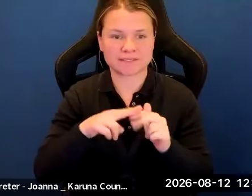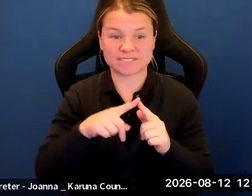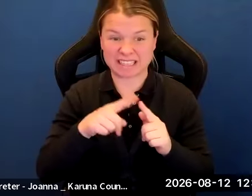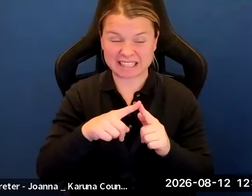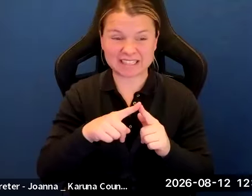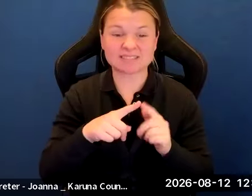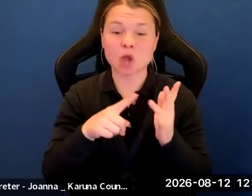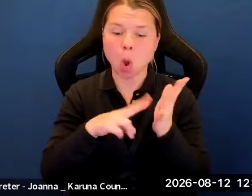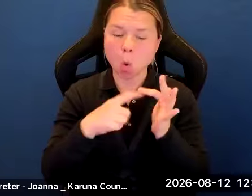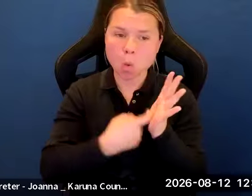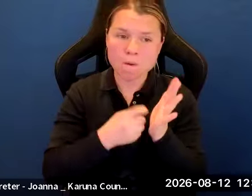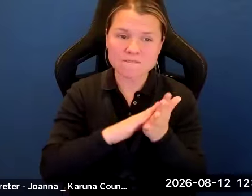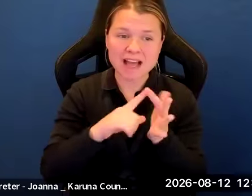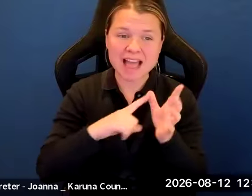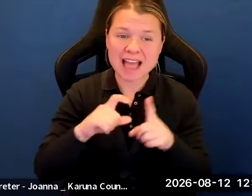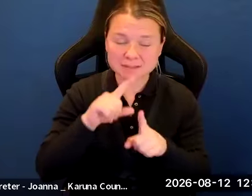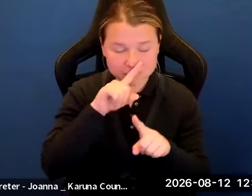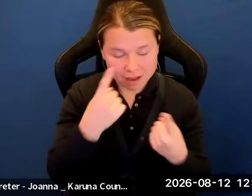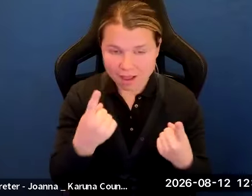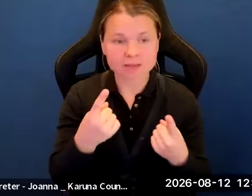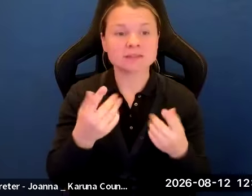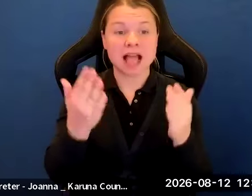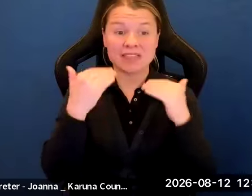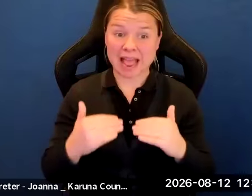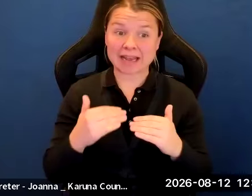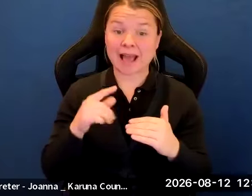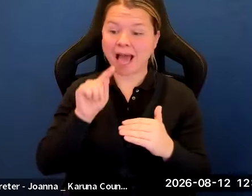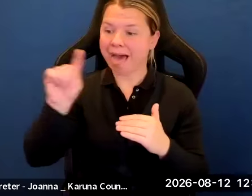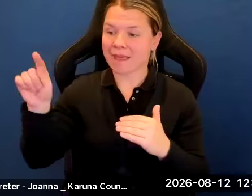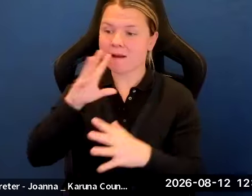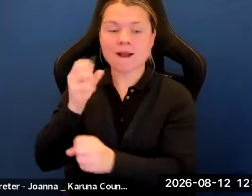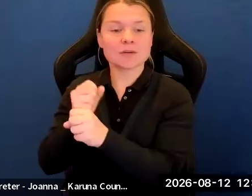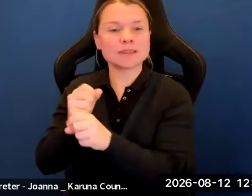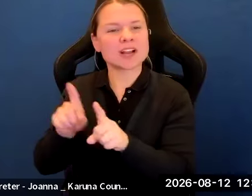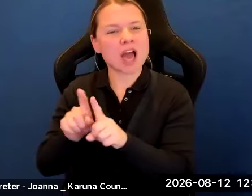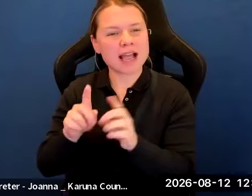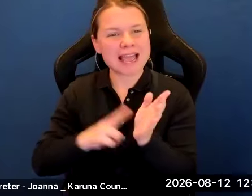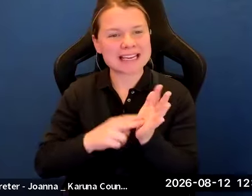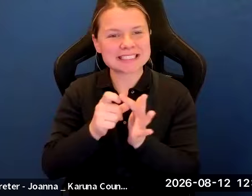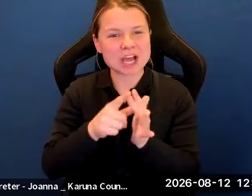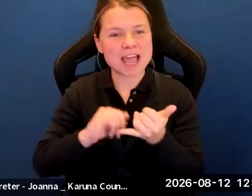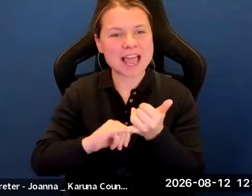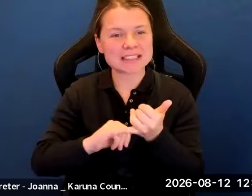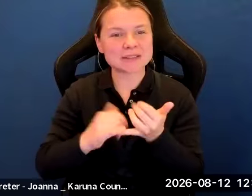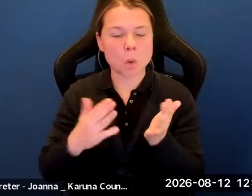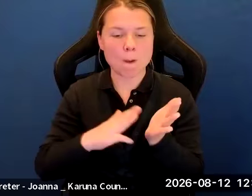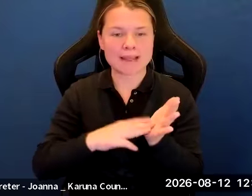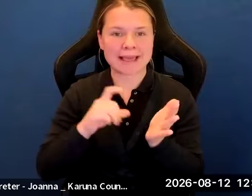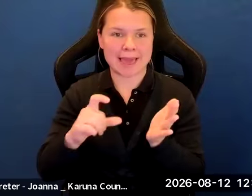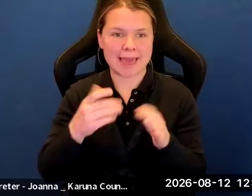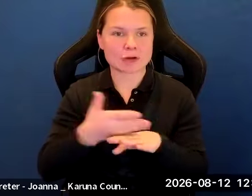used for. So it cannot be used for tuition fees. It cannot be used for overheads. And it cannot be used for costs that